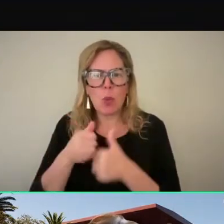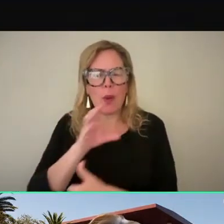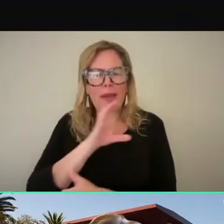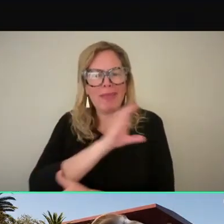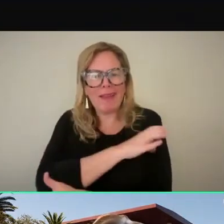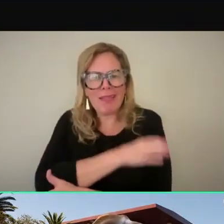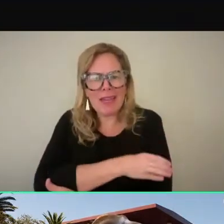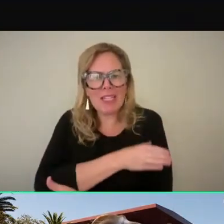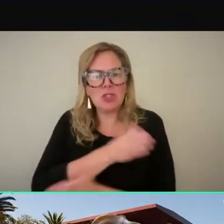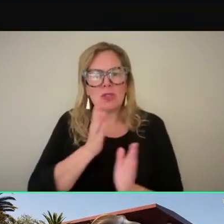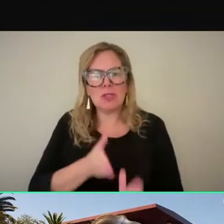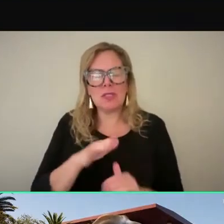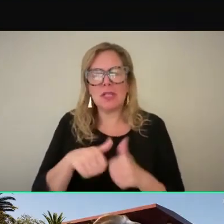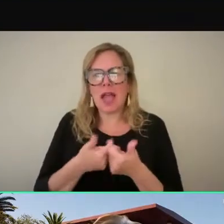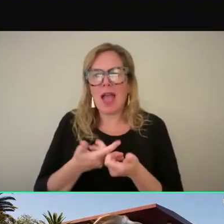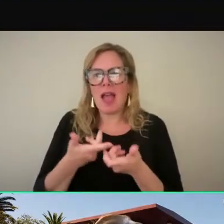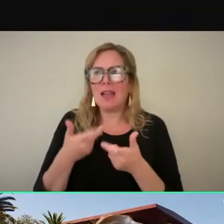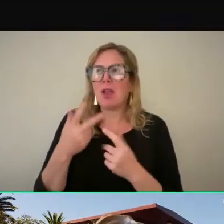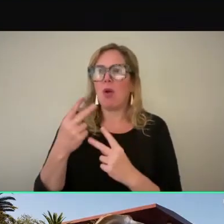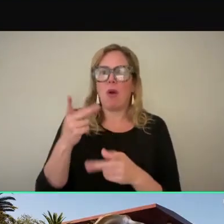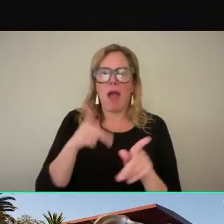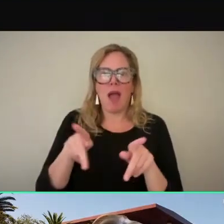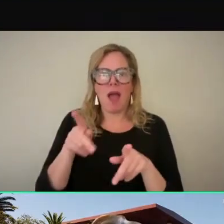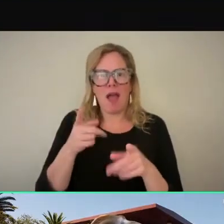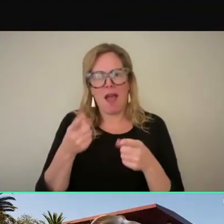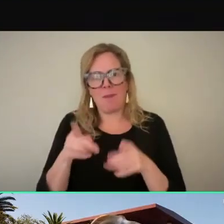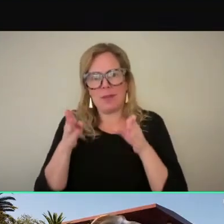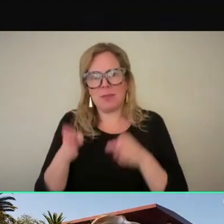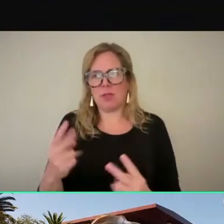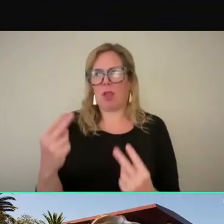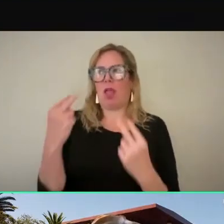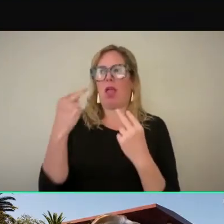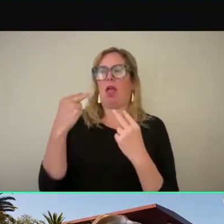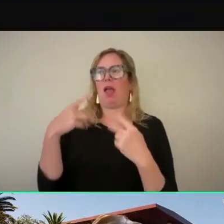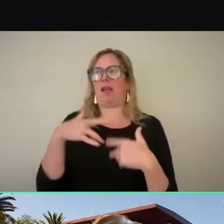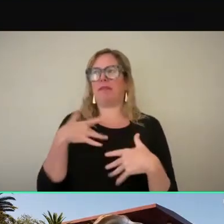what's wrong, describe what their healthcare needs are, and to get the kind of care that they need.